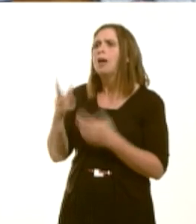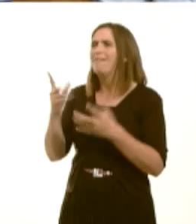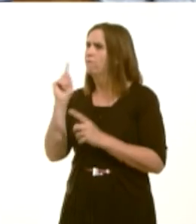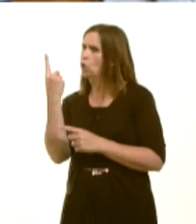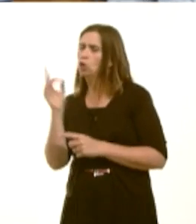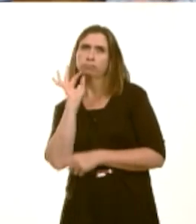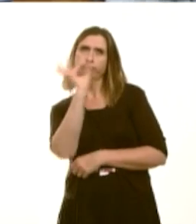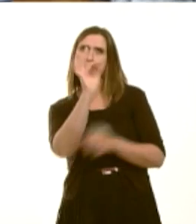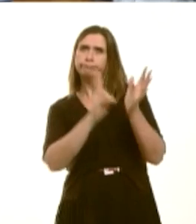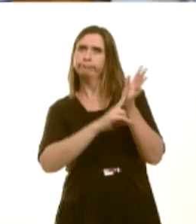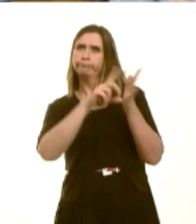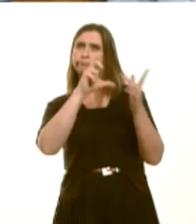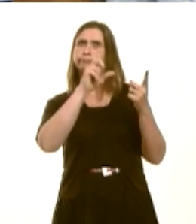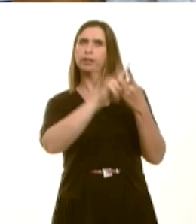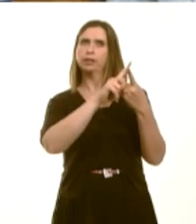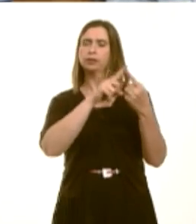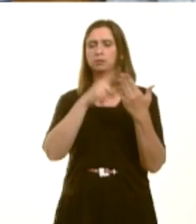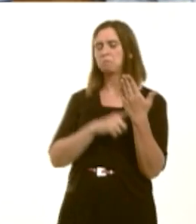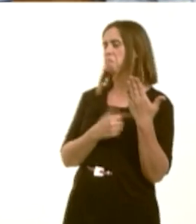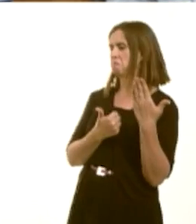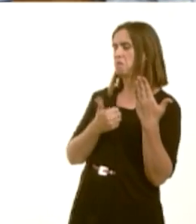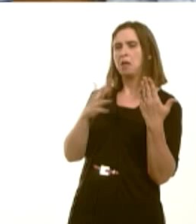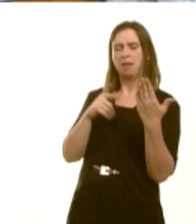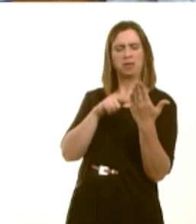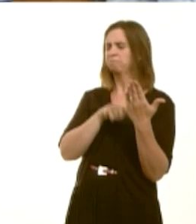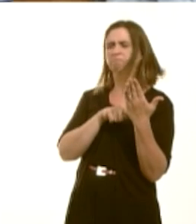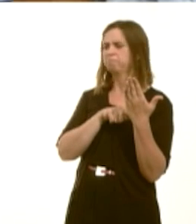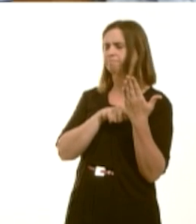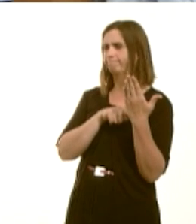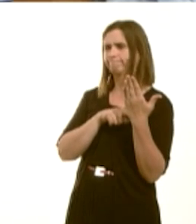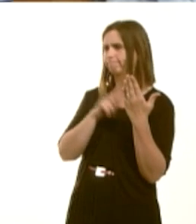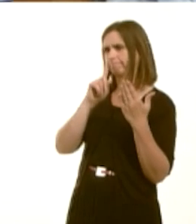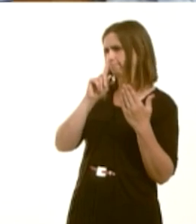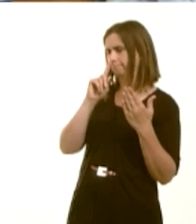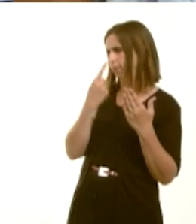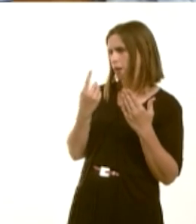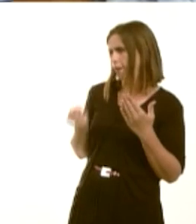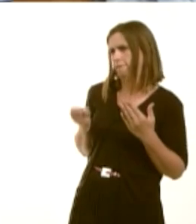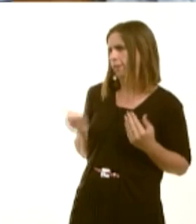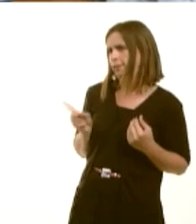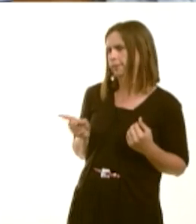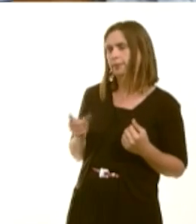where drugs are not approved, thereís then, of course, the individual patient funding requests process in Wales, where people can make individual funding requests to have drugs